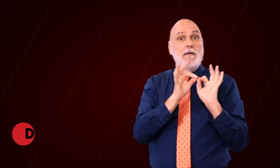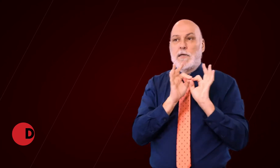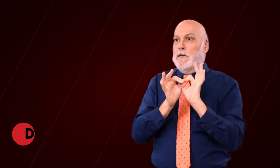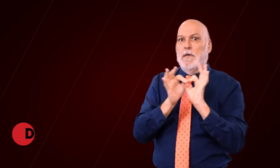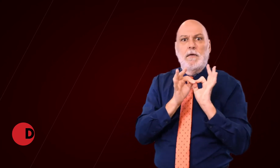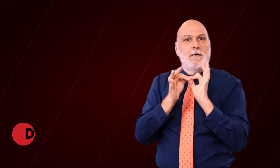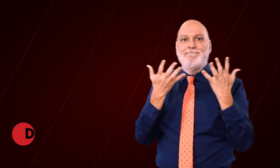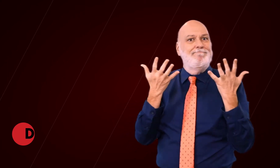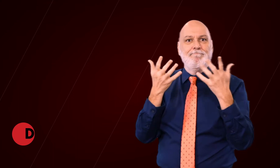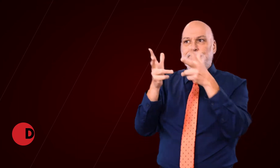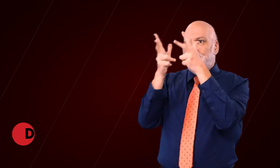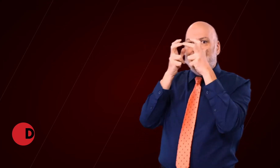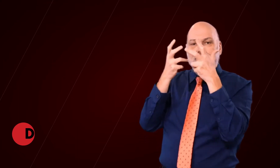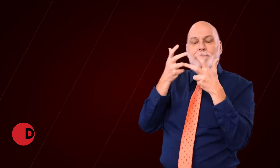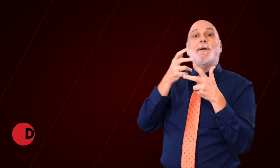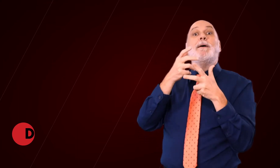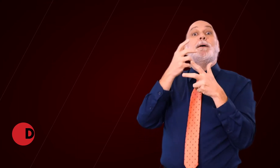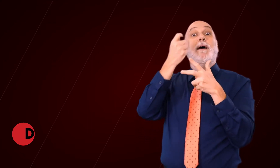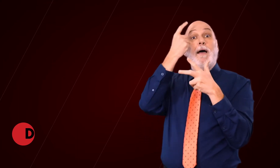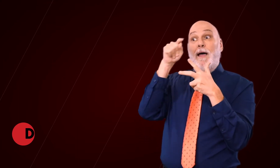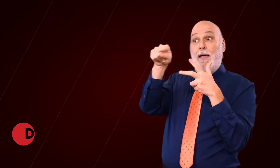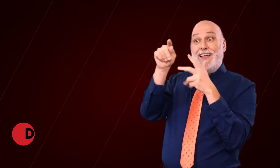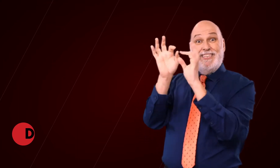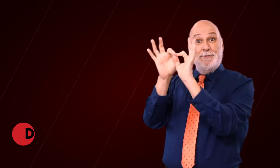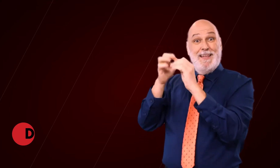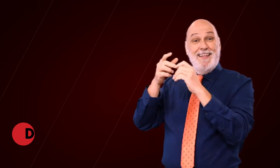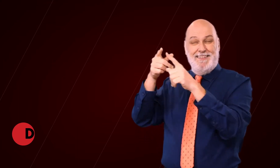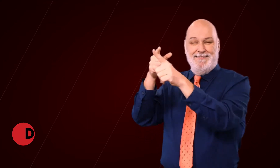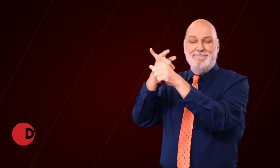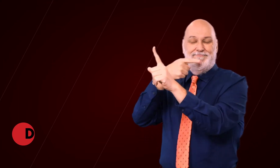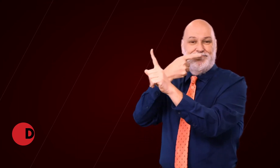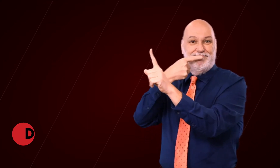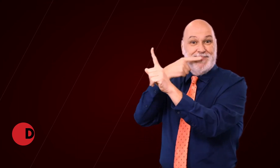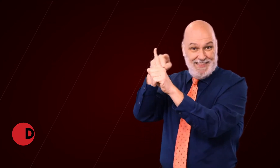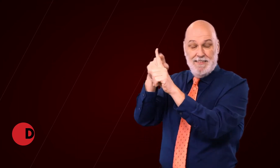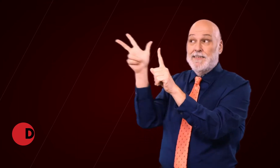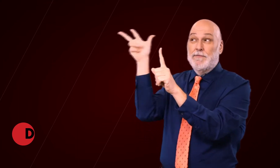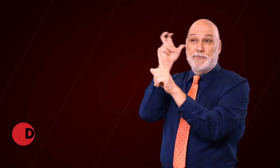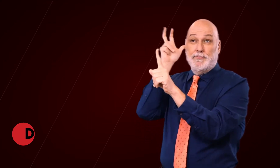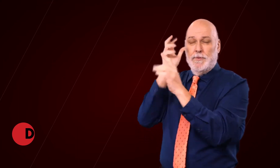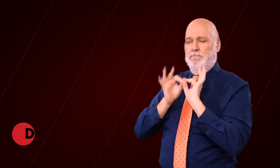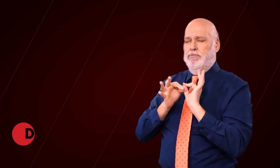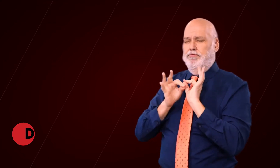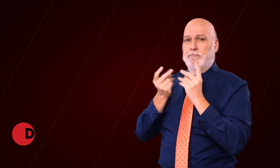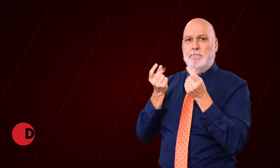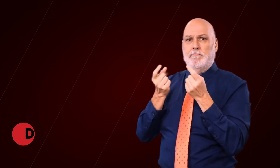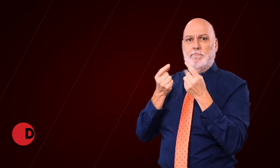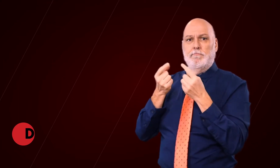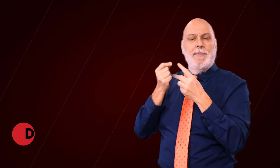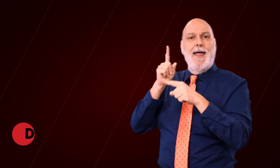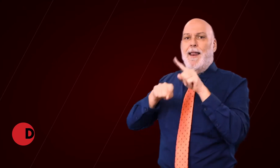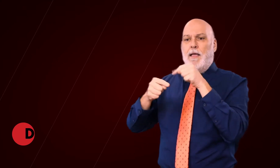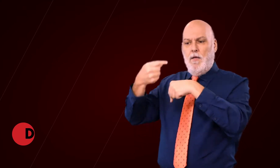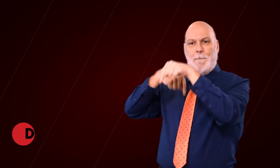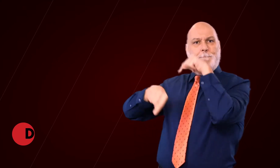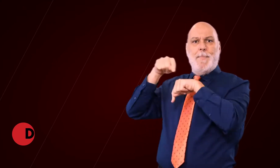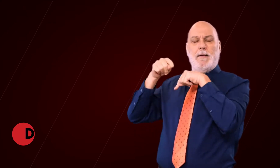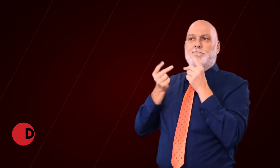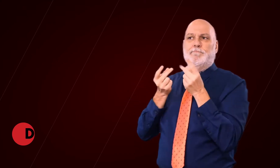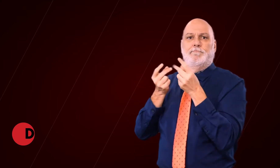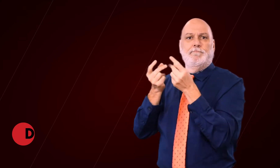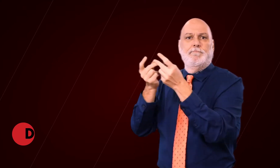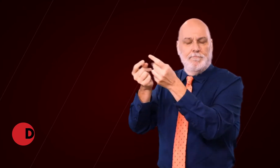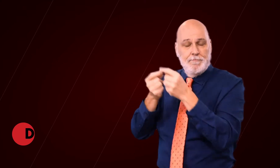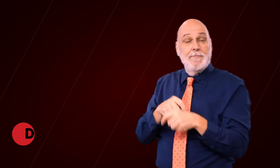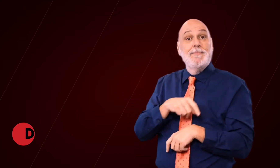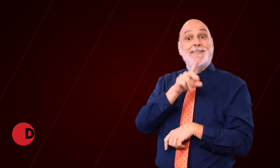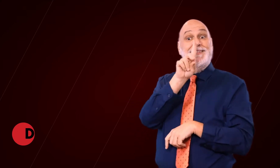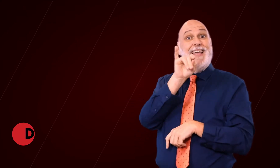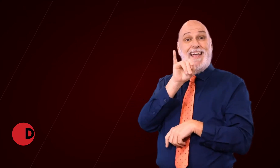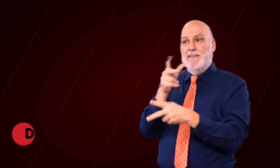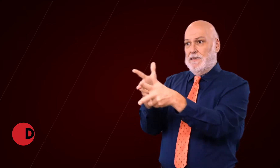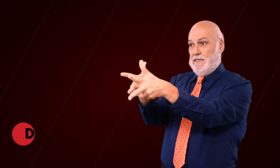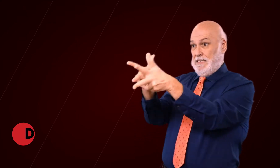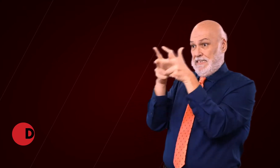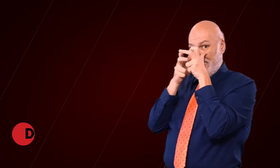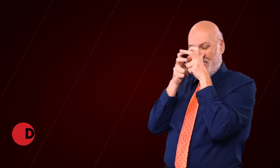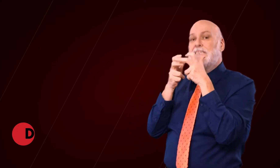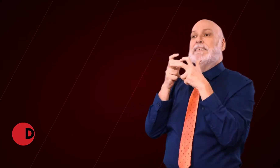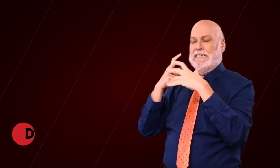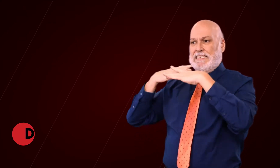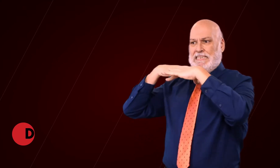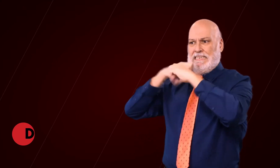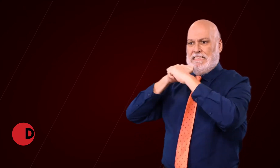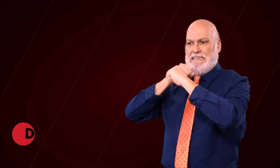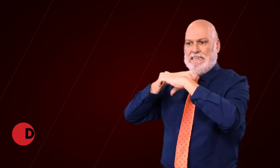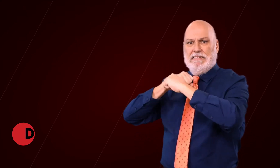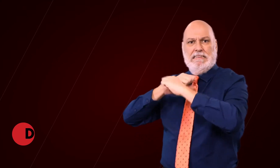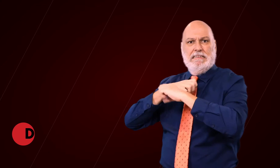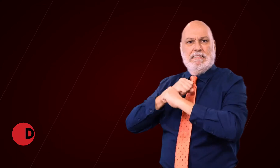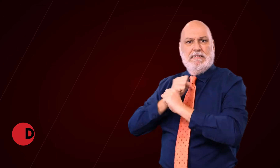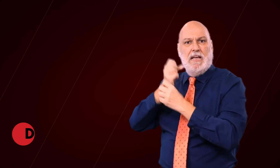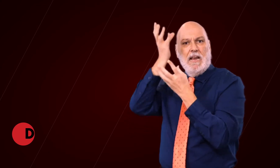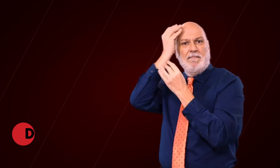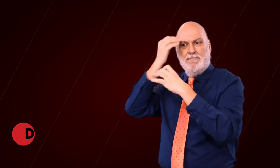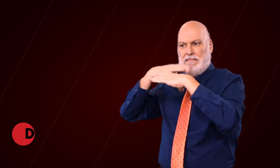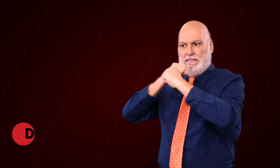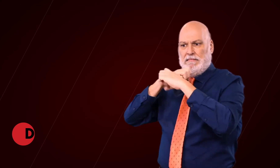situations such as press conferences or media briefings as